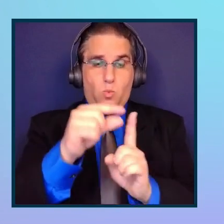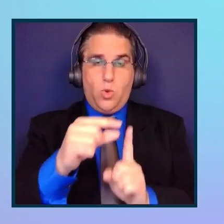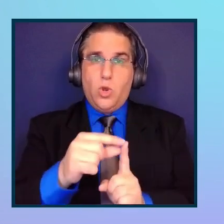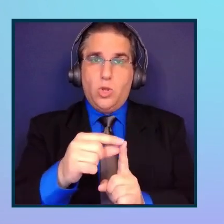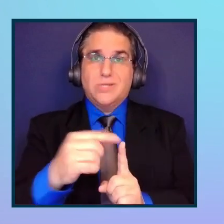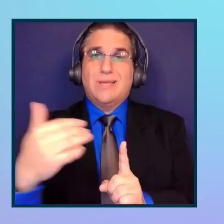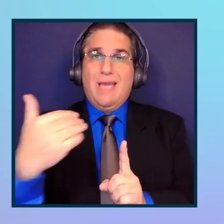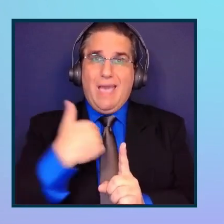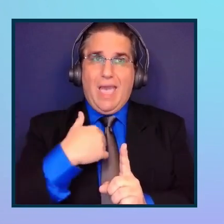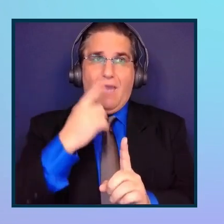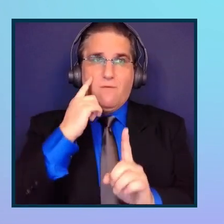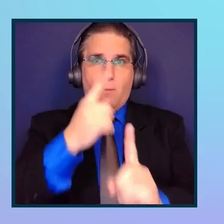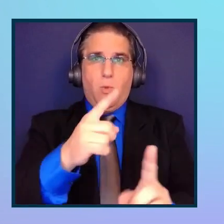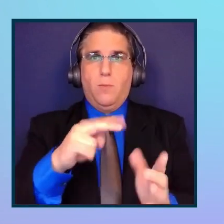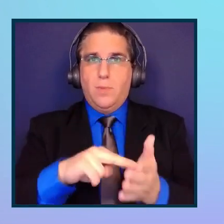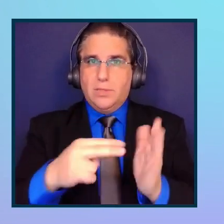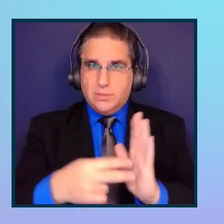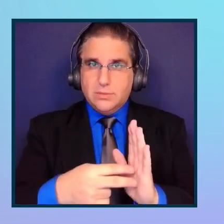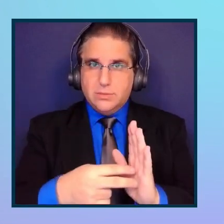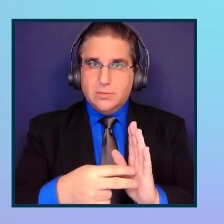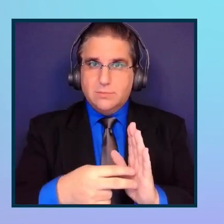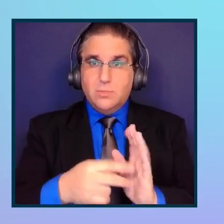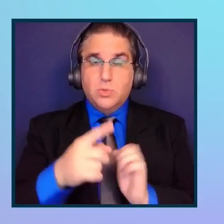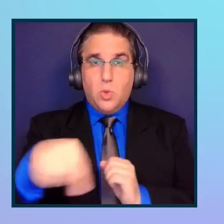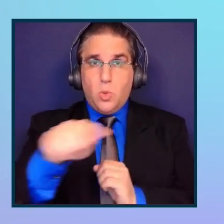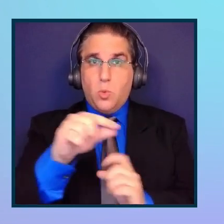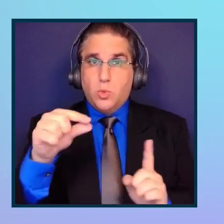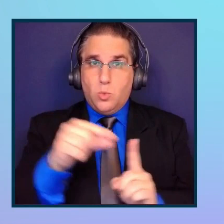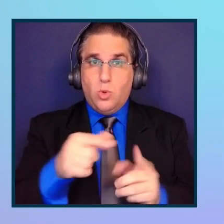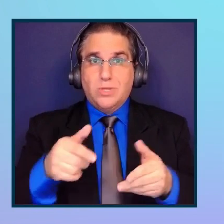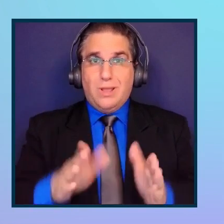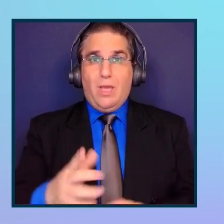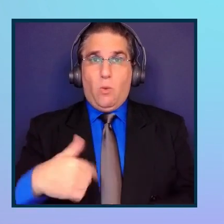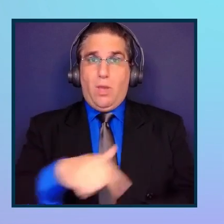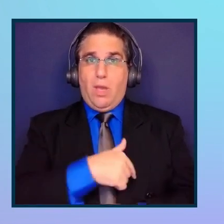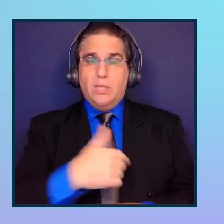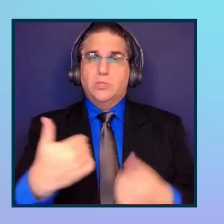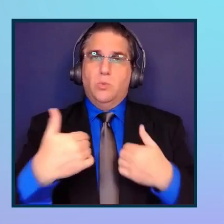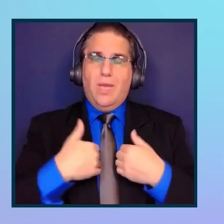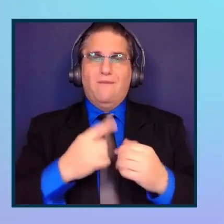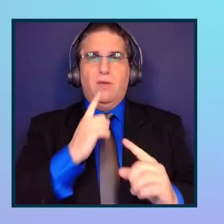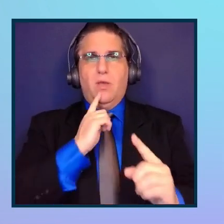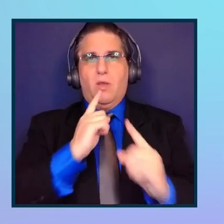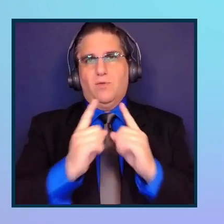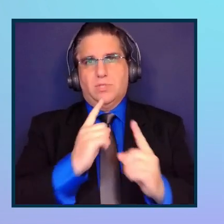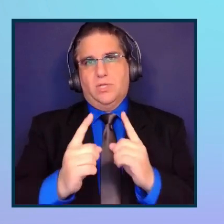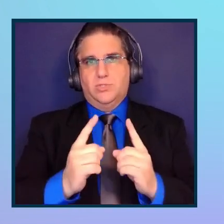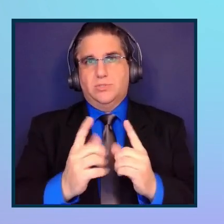because they allow us to even have a conversation about something that ordinarily